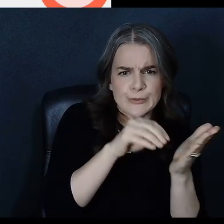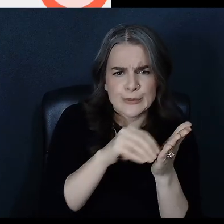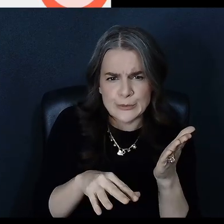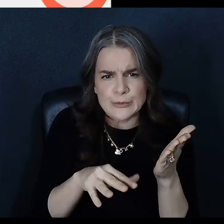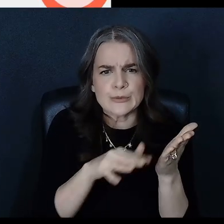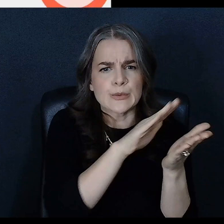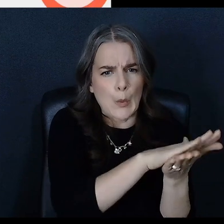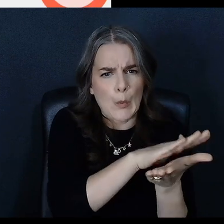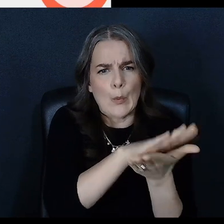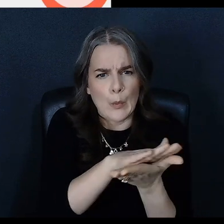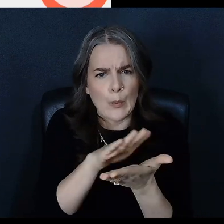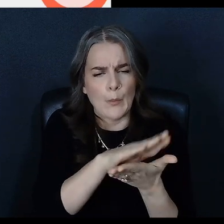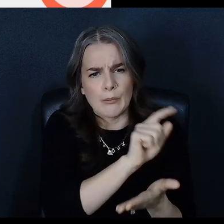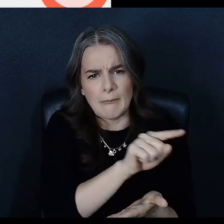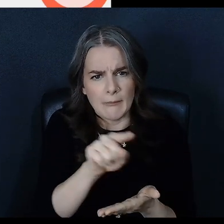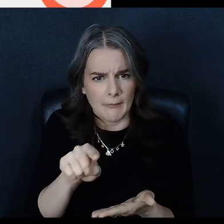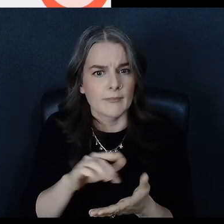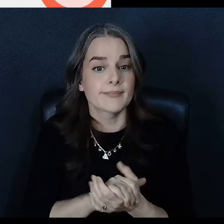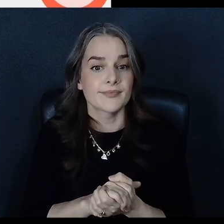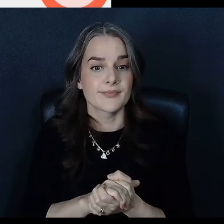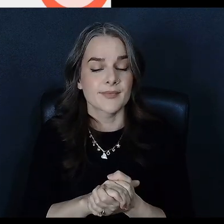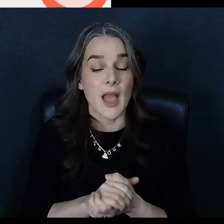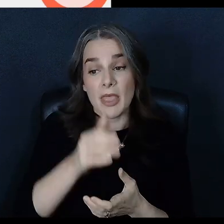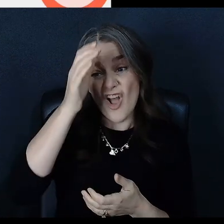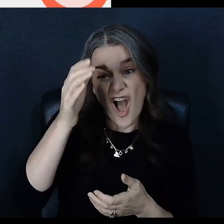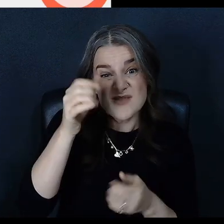the concepts are the same. So moving from left to right, you